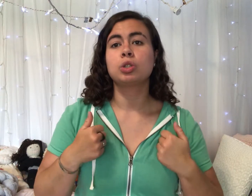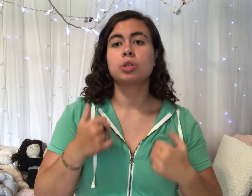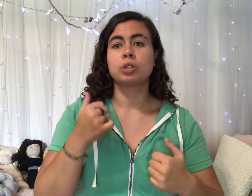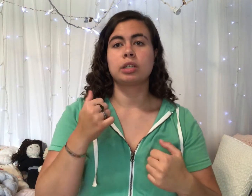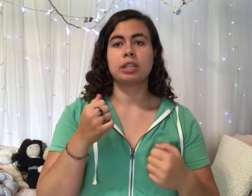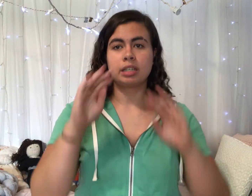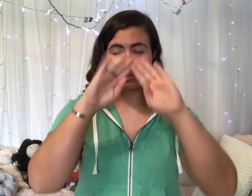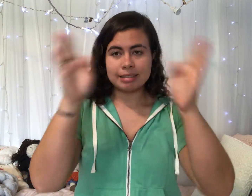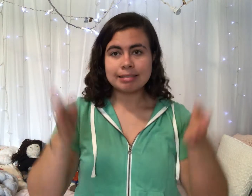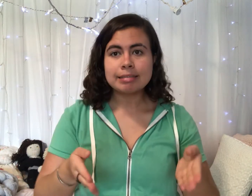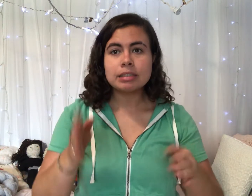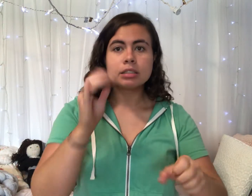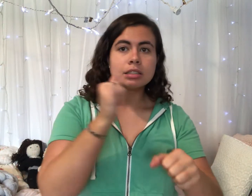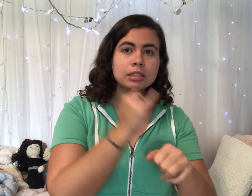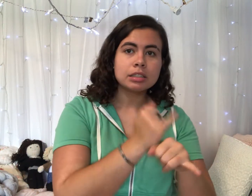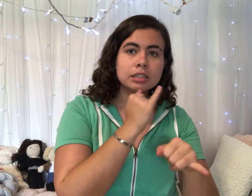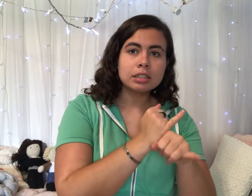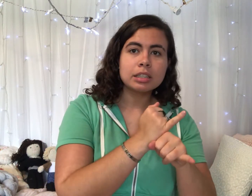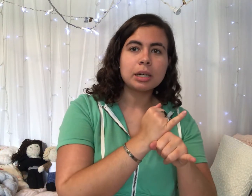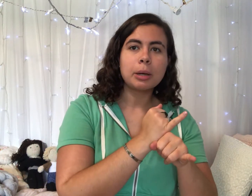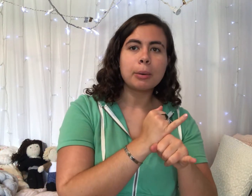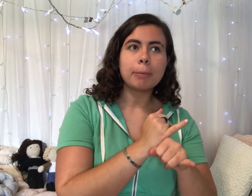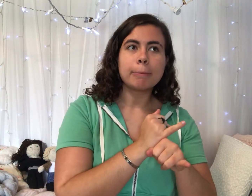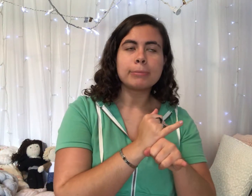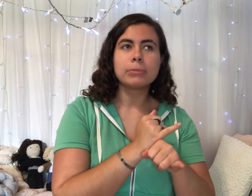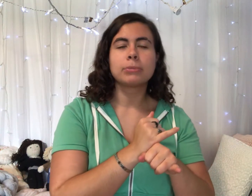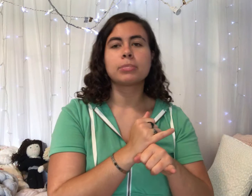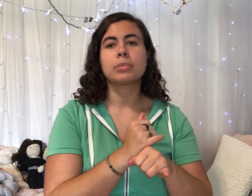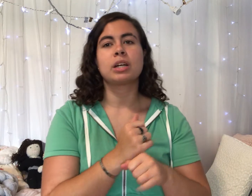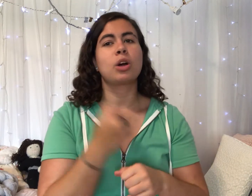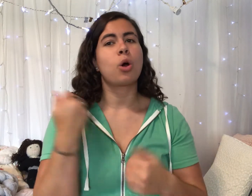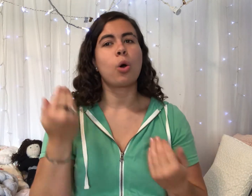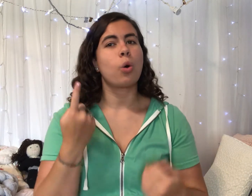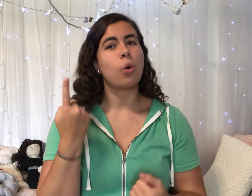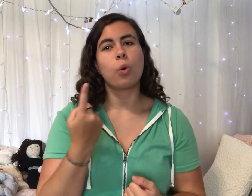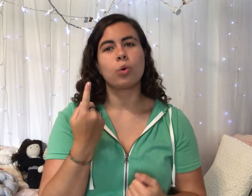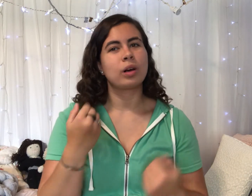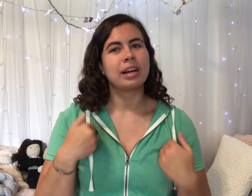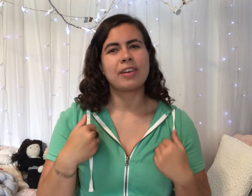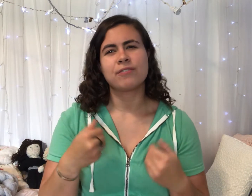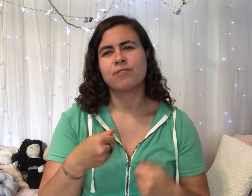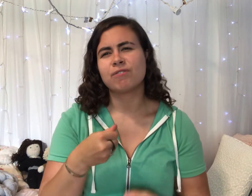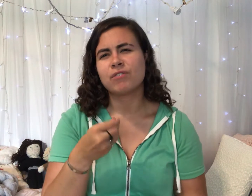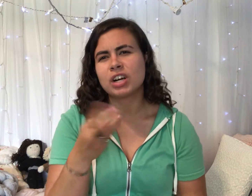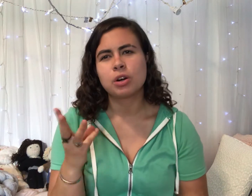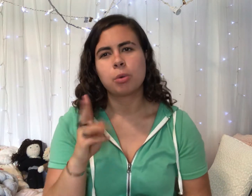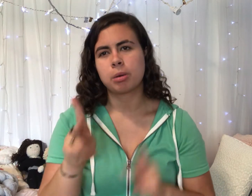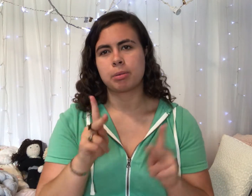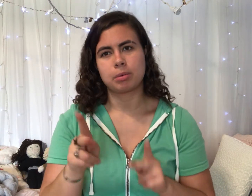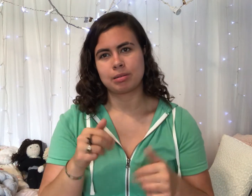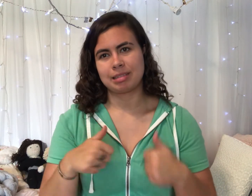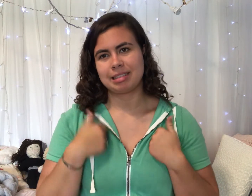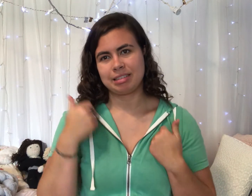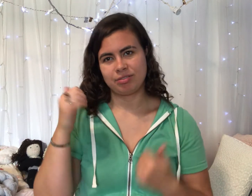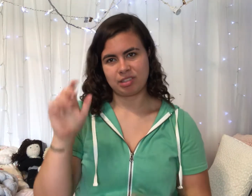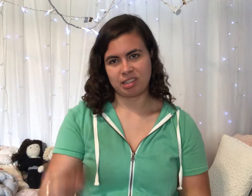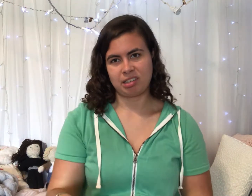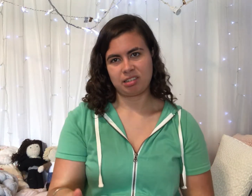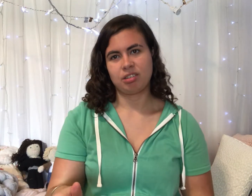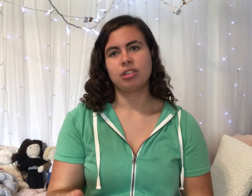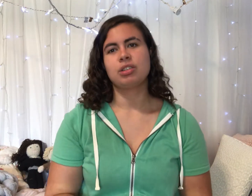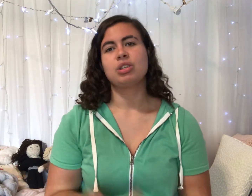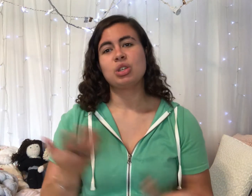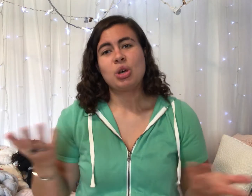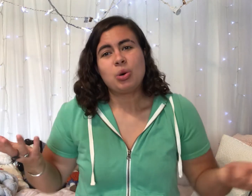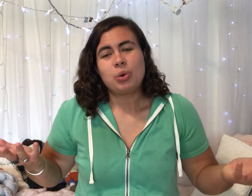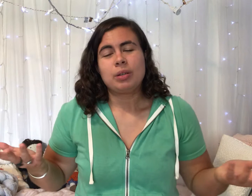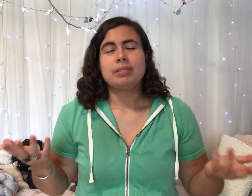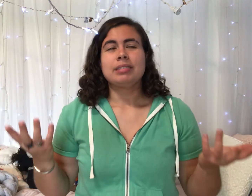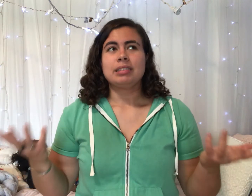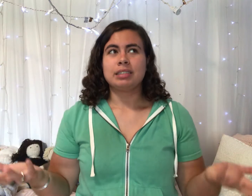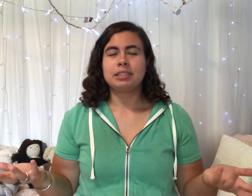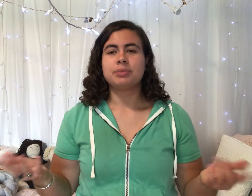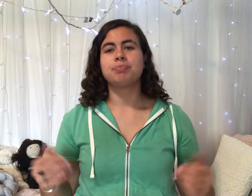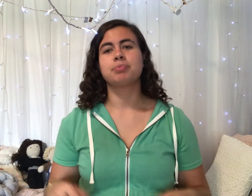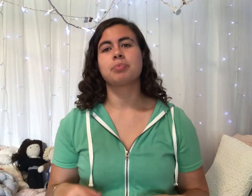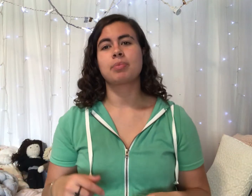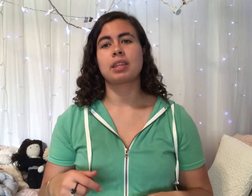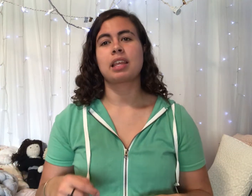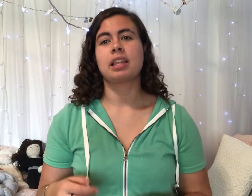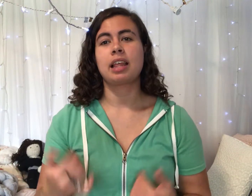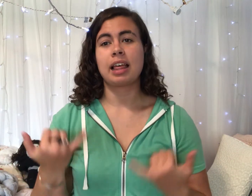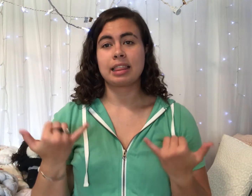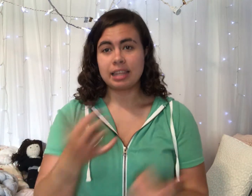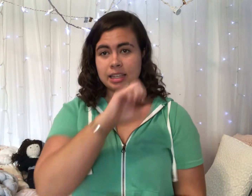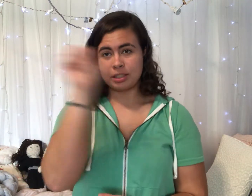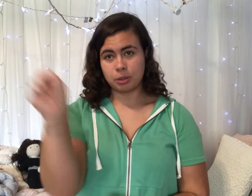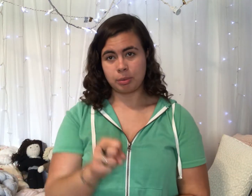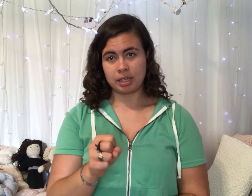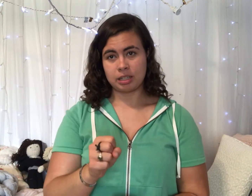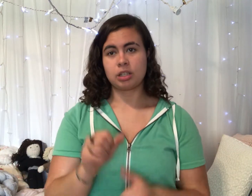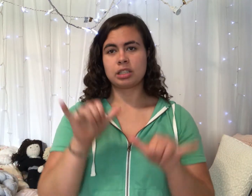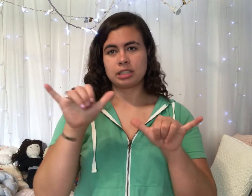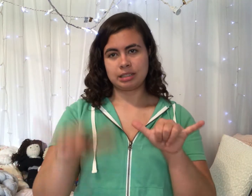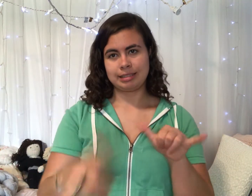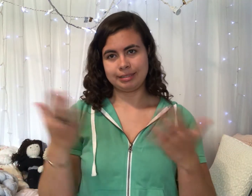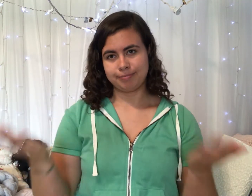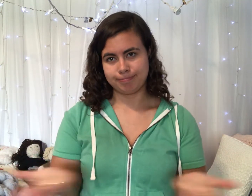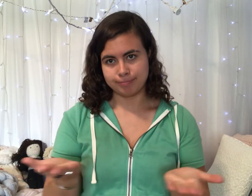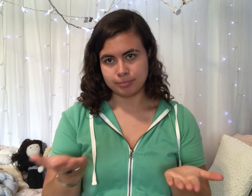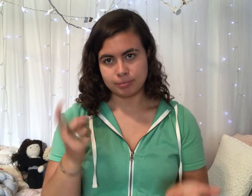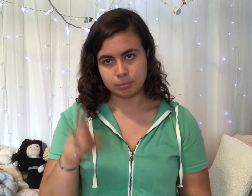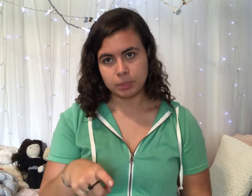Only a few people are allowed to live in on campus housing. Now I have to stay here this semester.